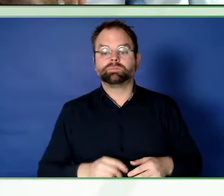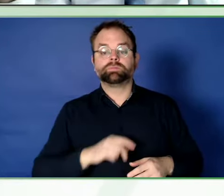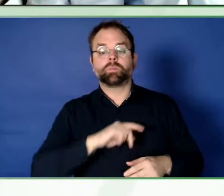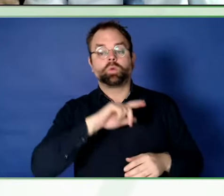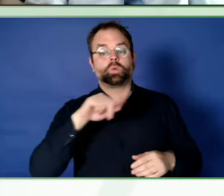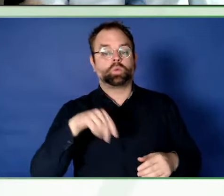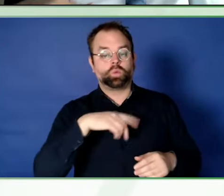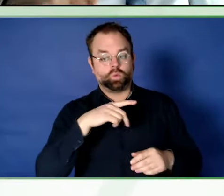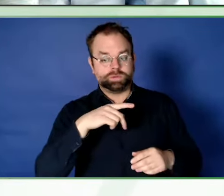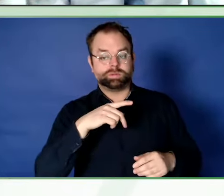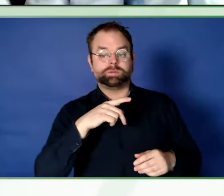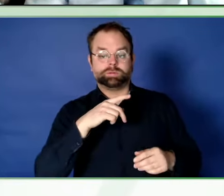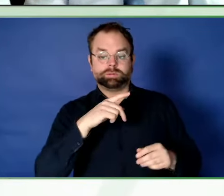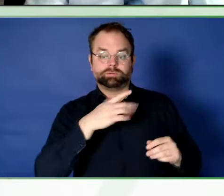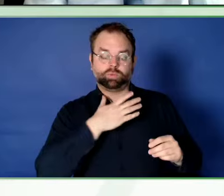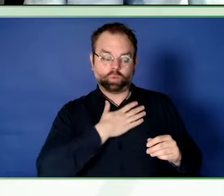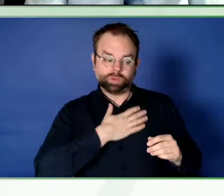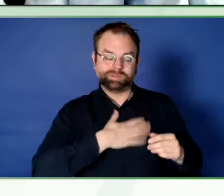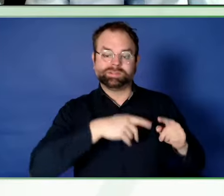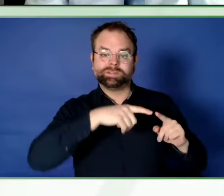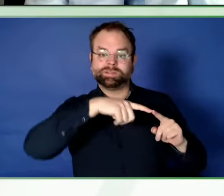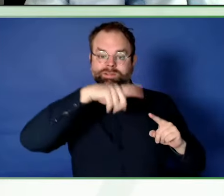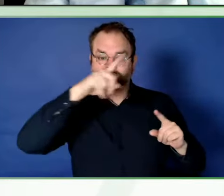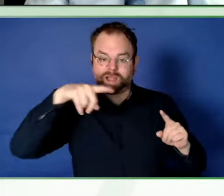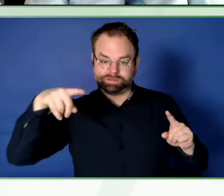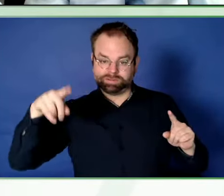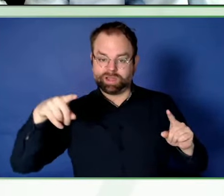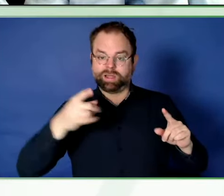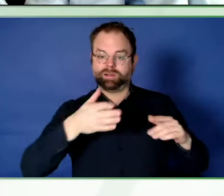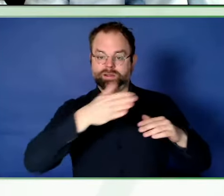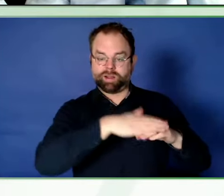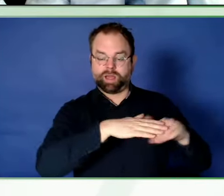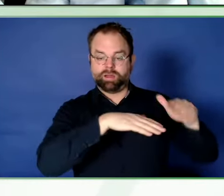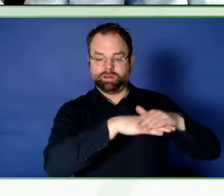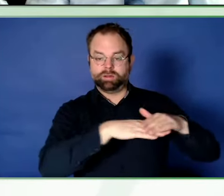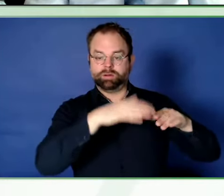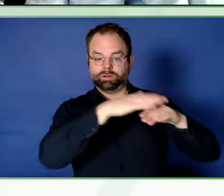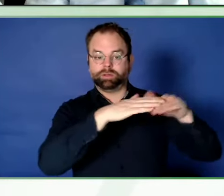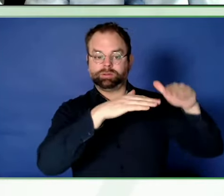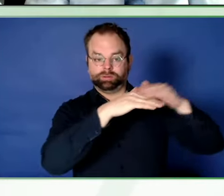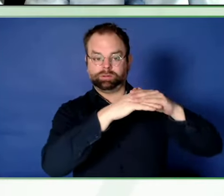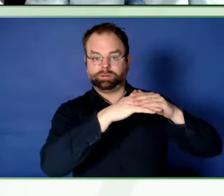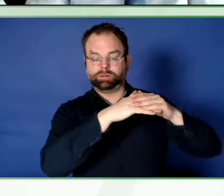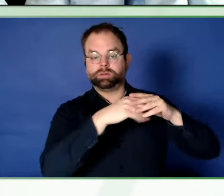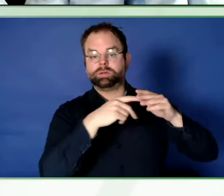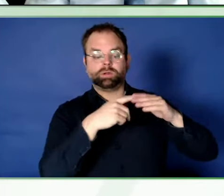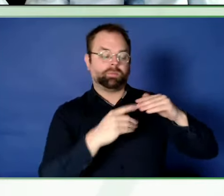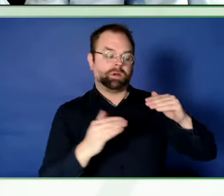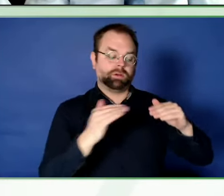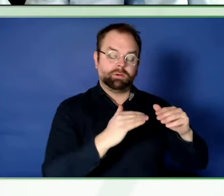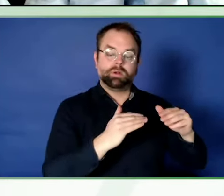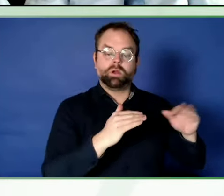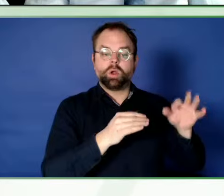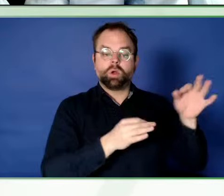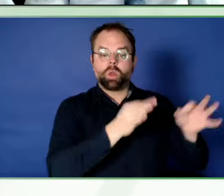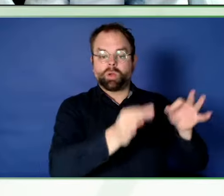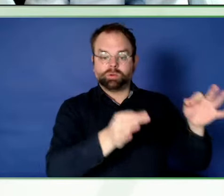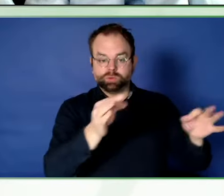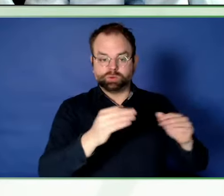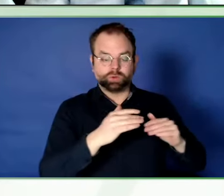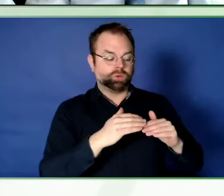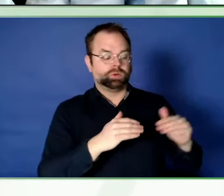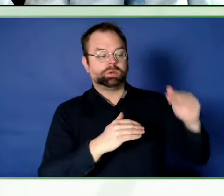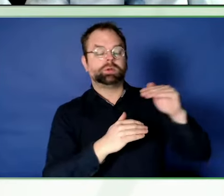hospitals, and other public spaces that is important to users.